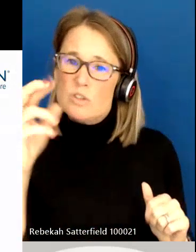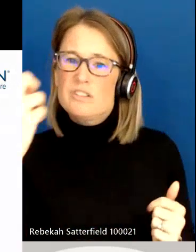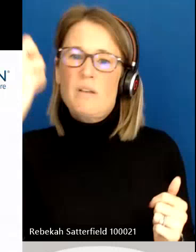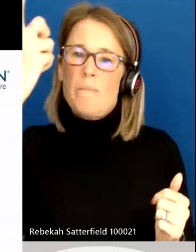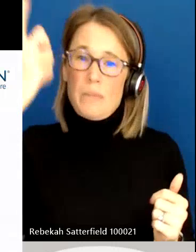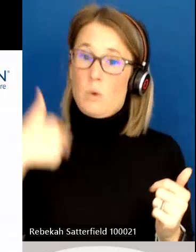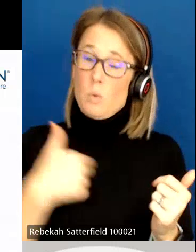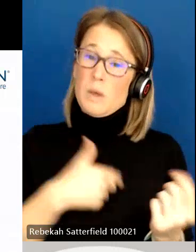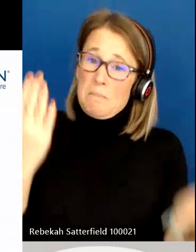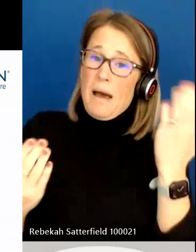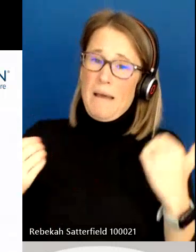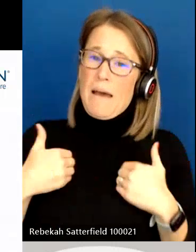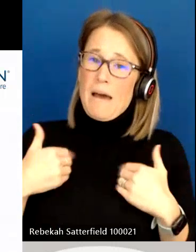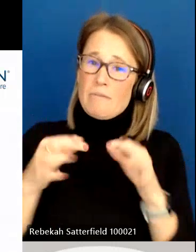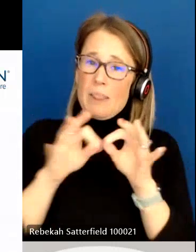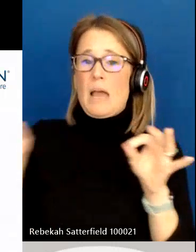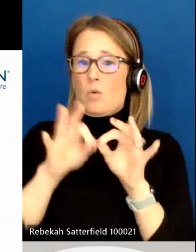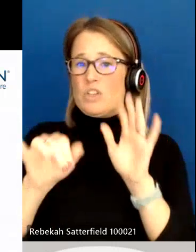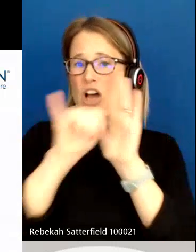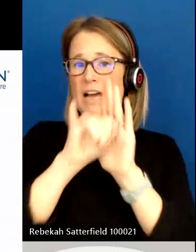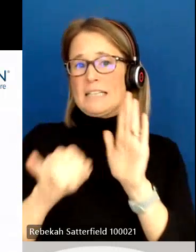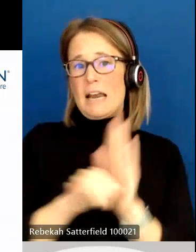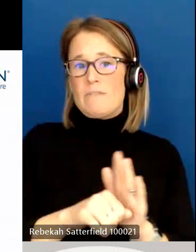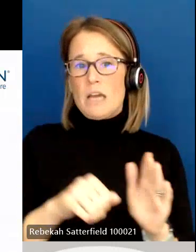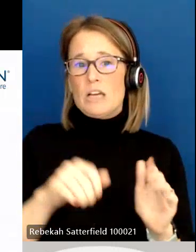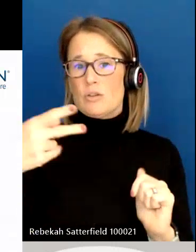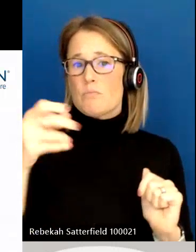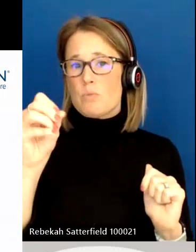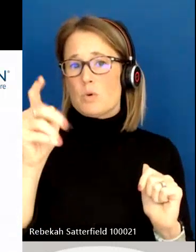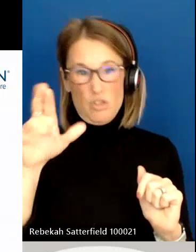identification poster like you see here on the right hand side this is an example from the state